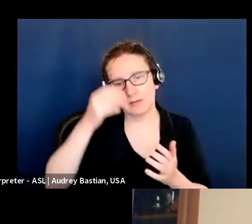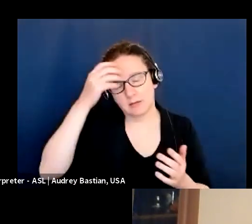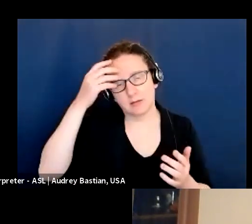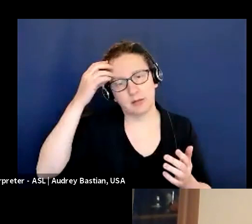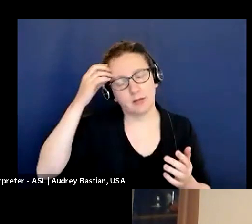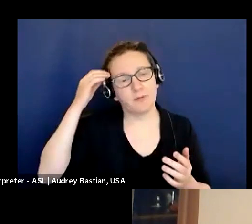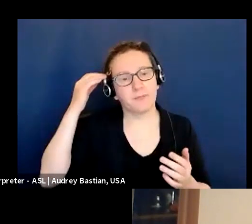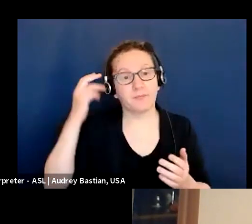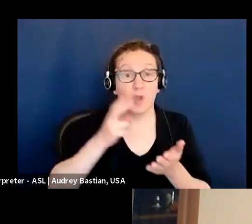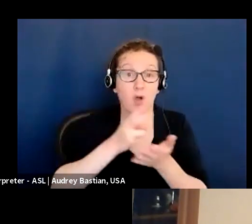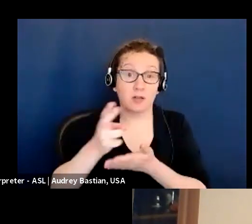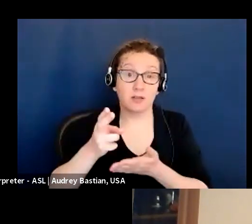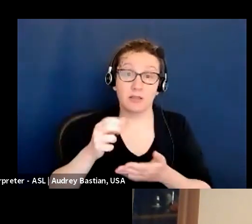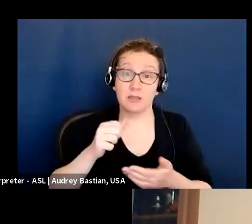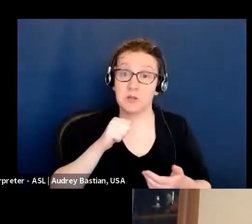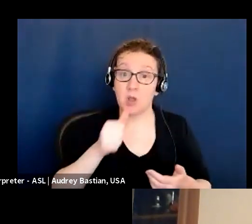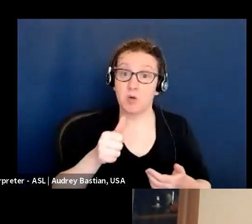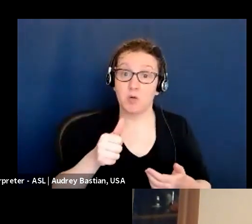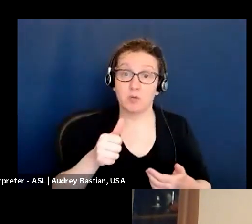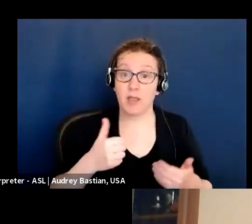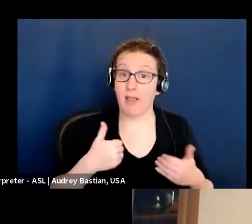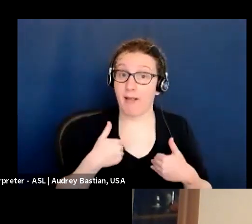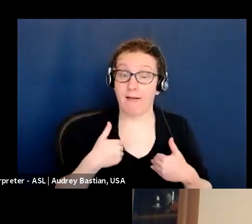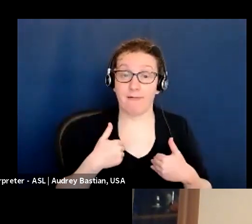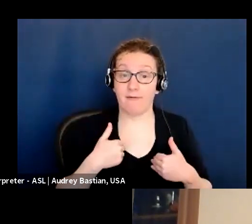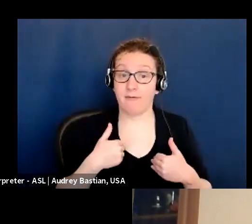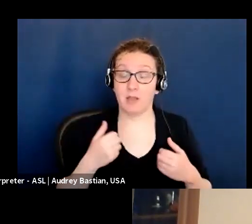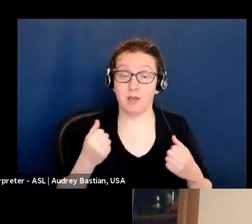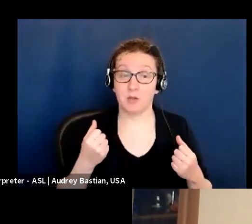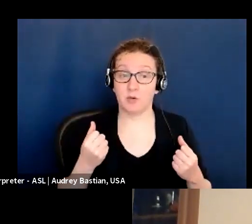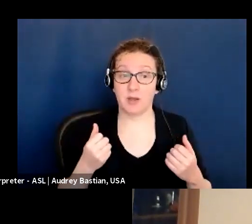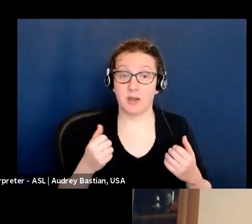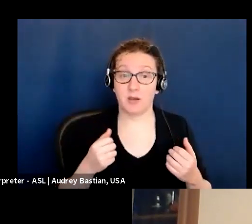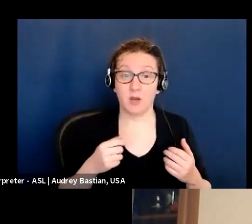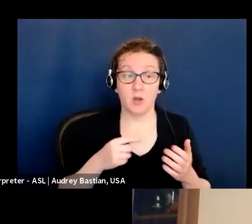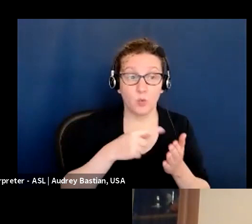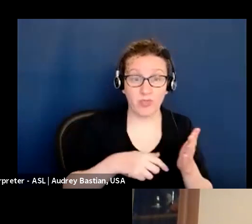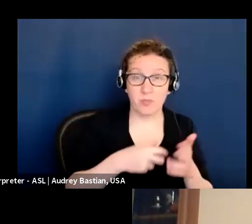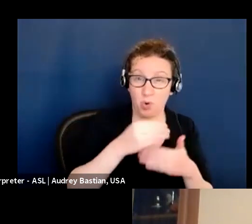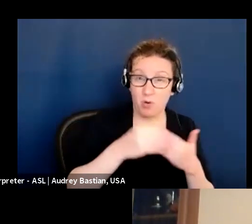Honestly, they don't have too many like out of what the program already provides, they didn't